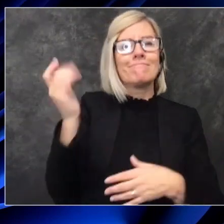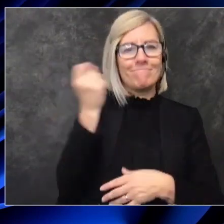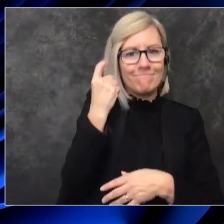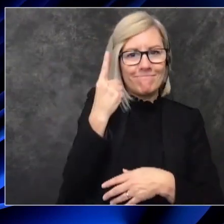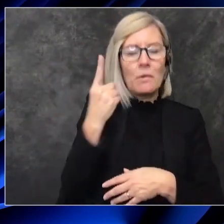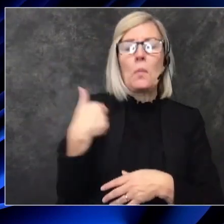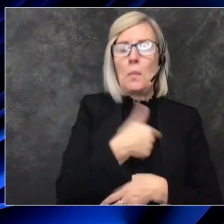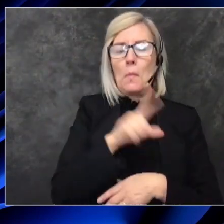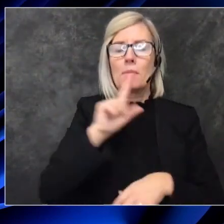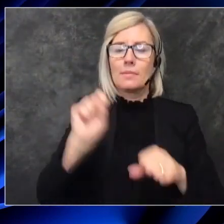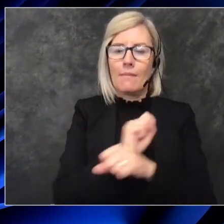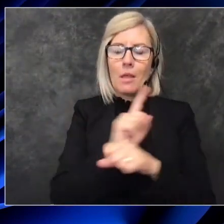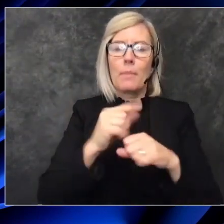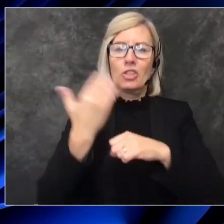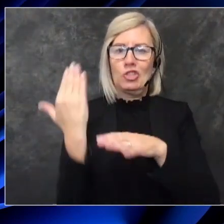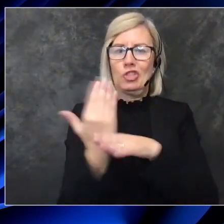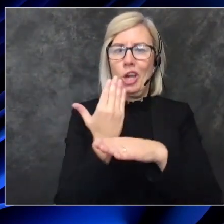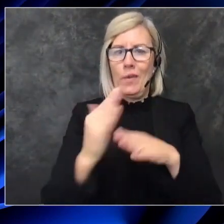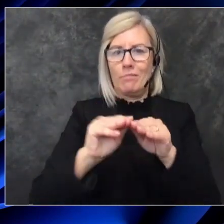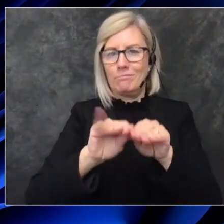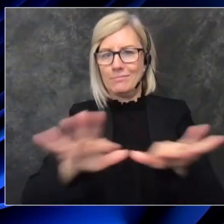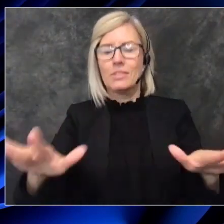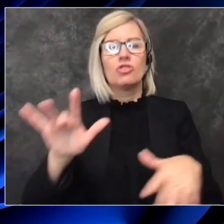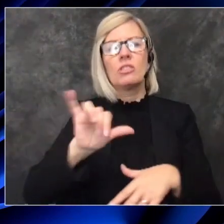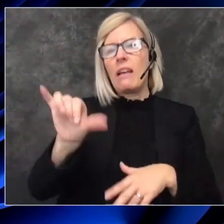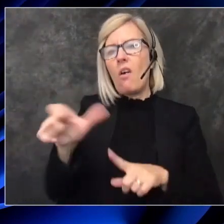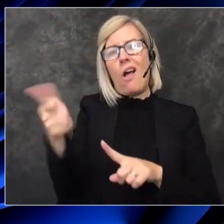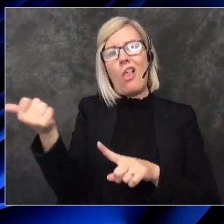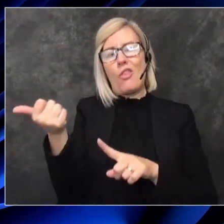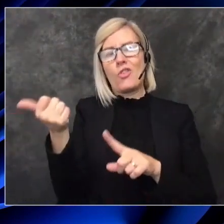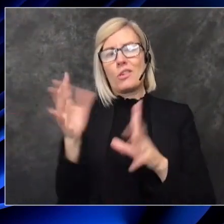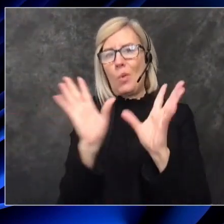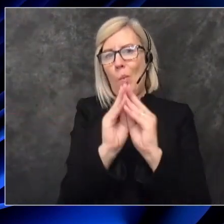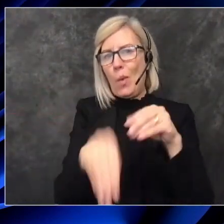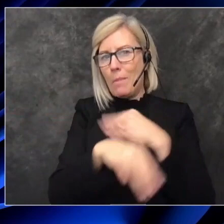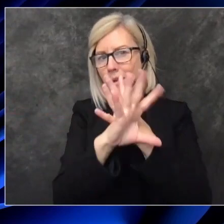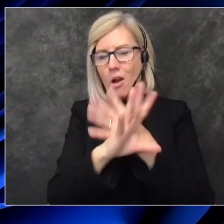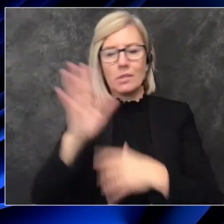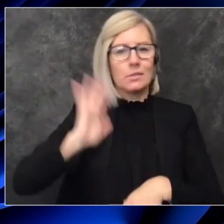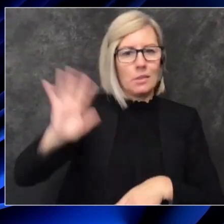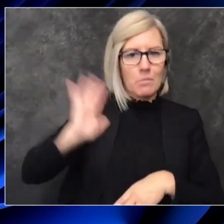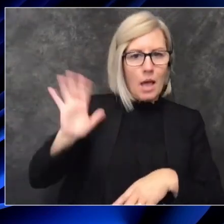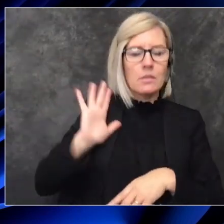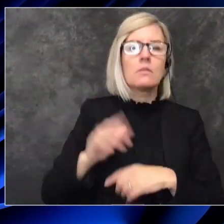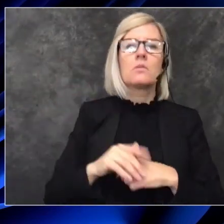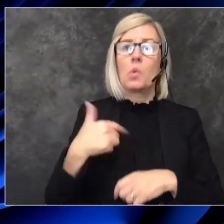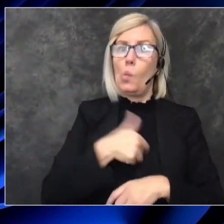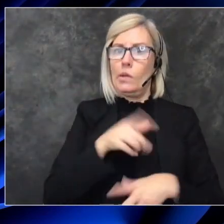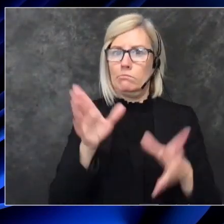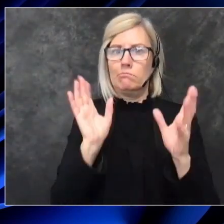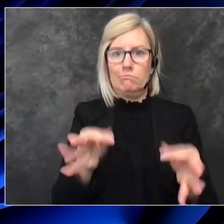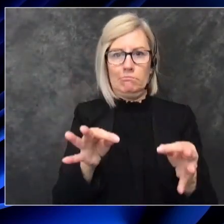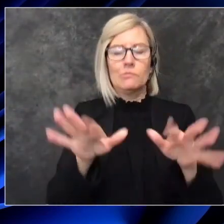sharing out just like we do with our other webinars in the past. So we definitely captured the recording here and will be making